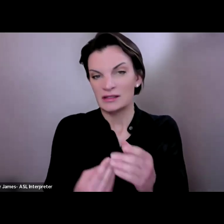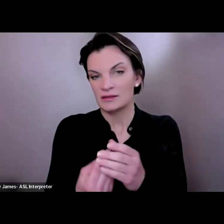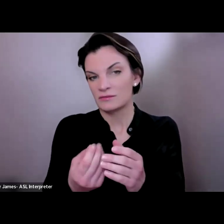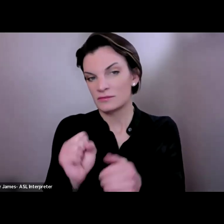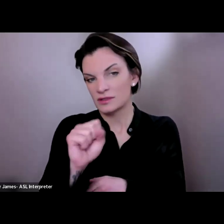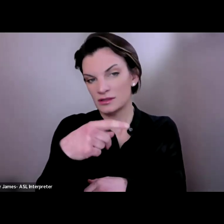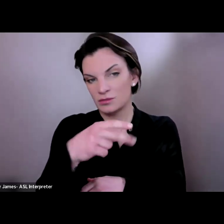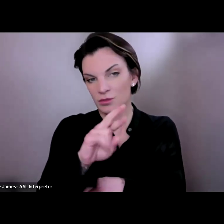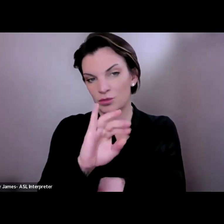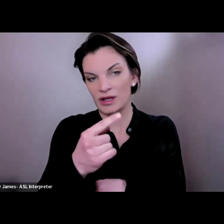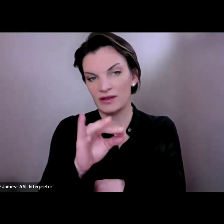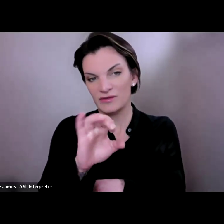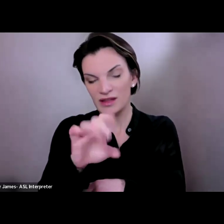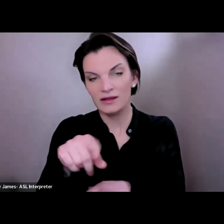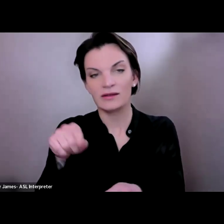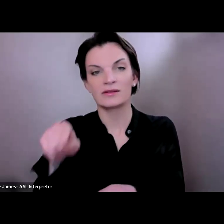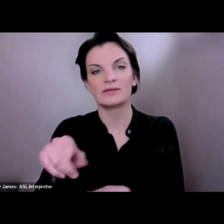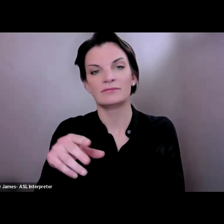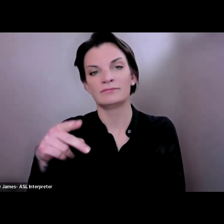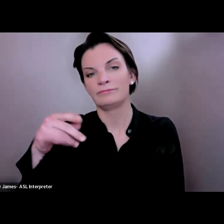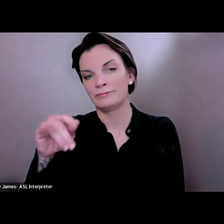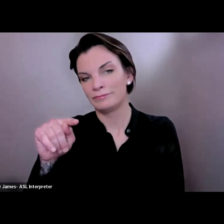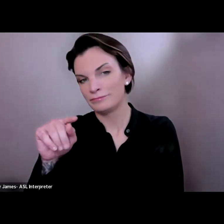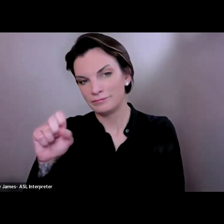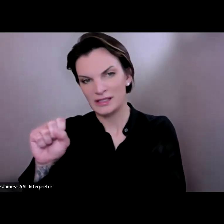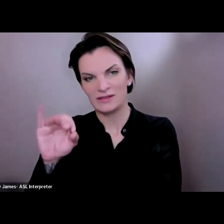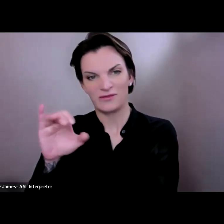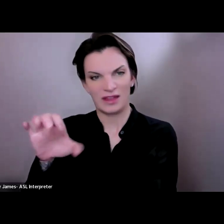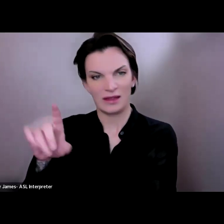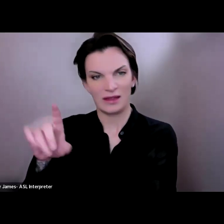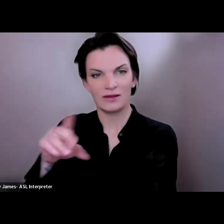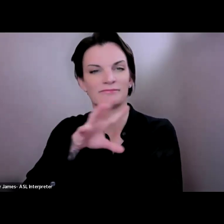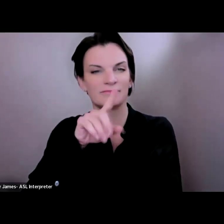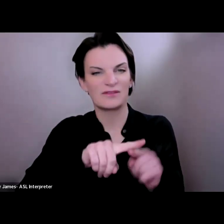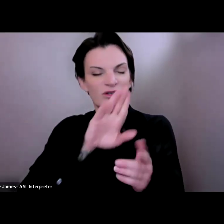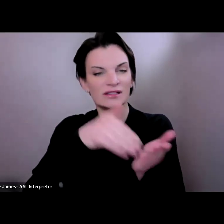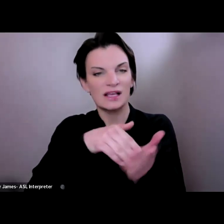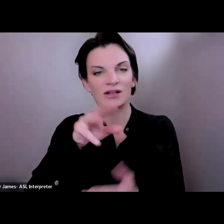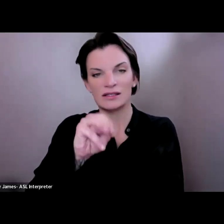Massachusetts, Greenfield and Pittsfield. They are places for folks to come during the day